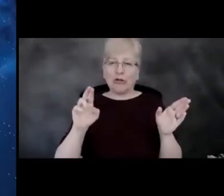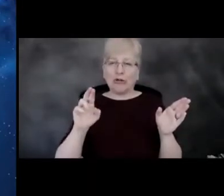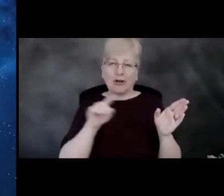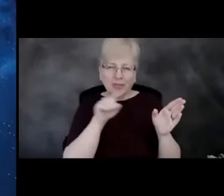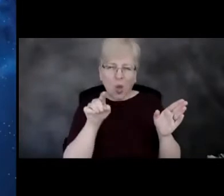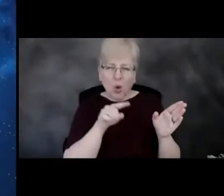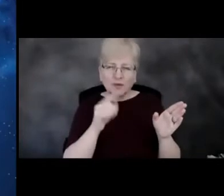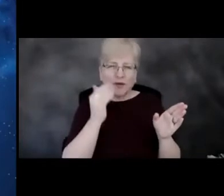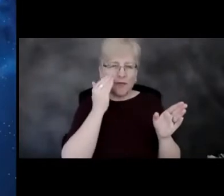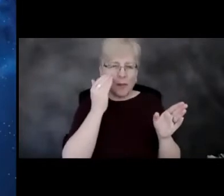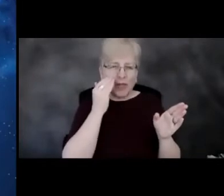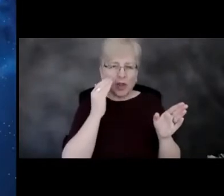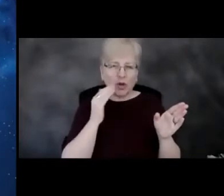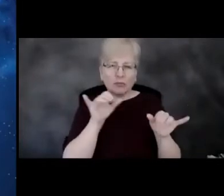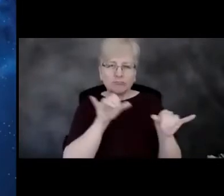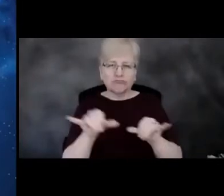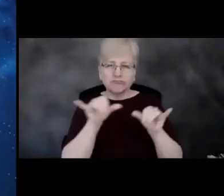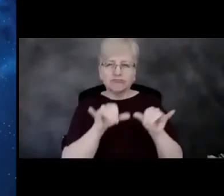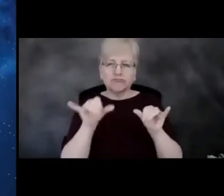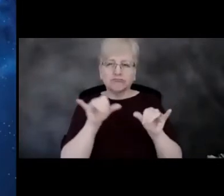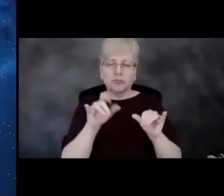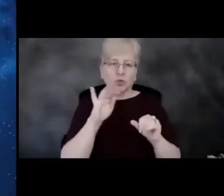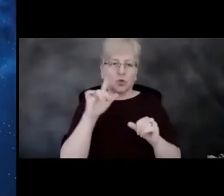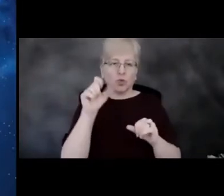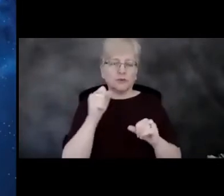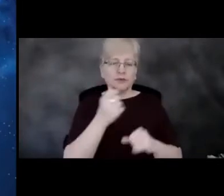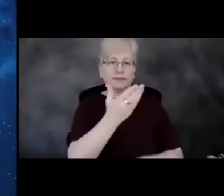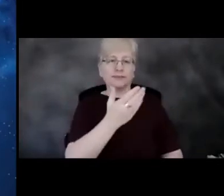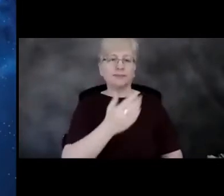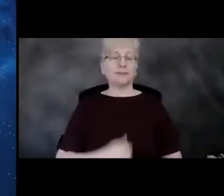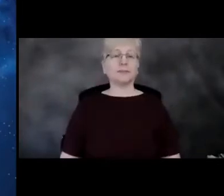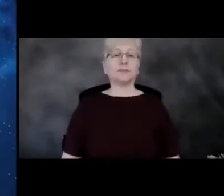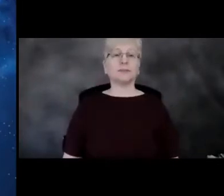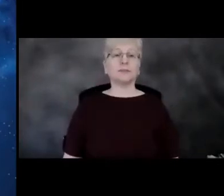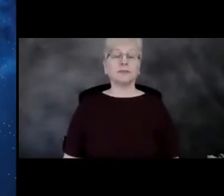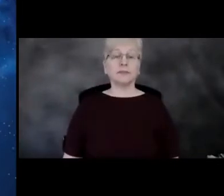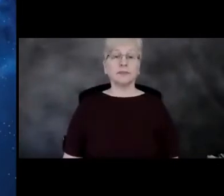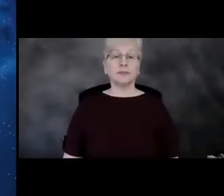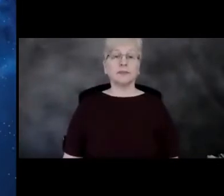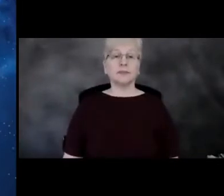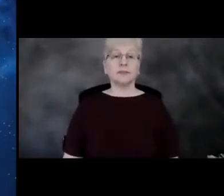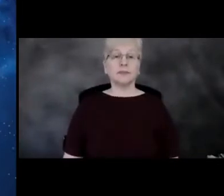in the editor. 16:44:48 If you want to, in terms of text,